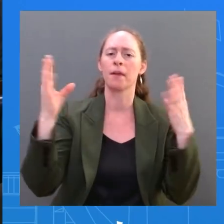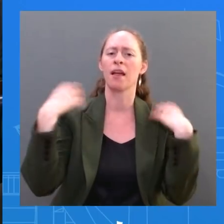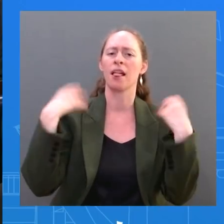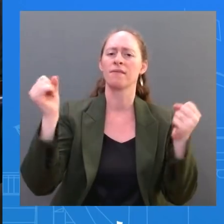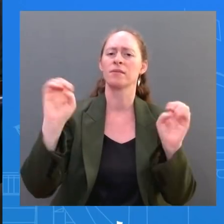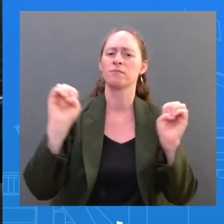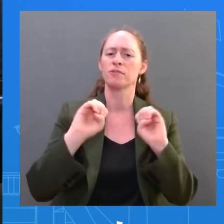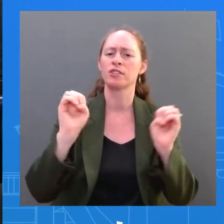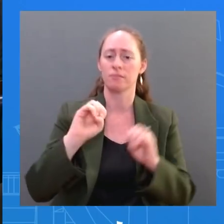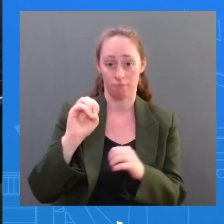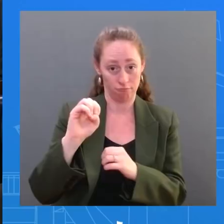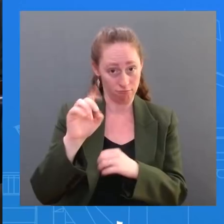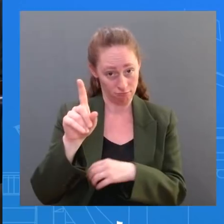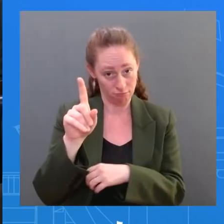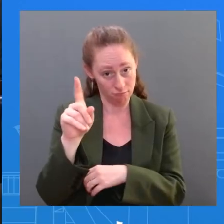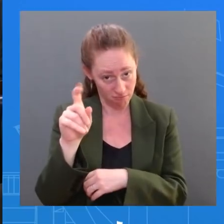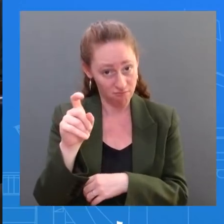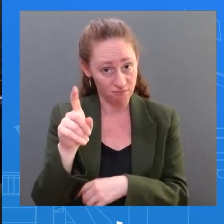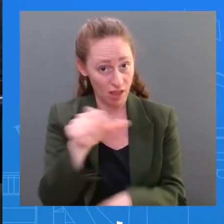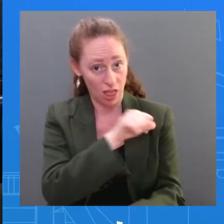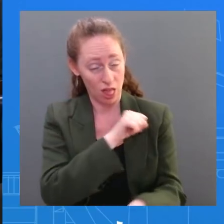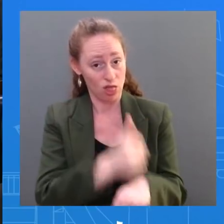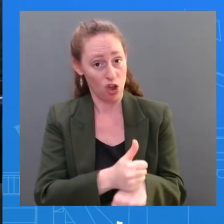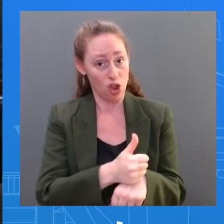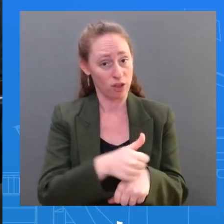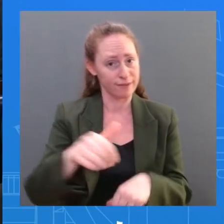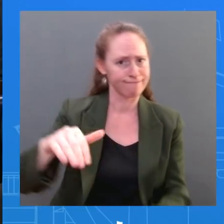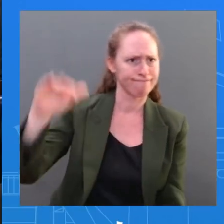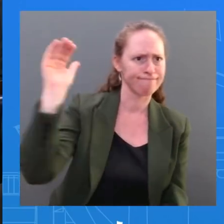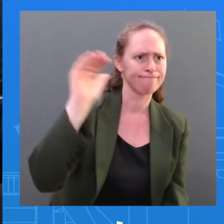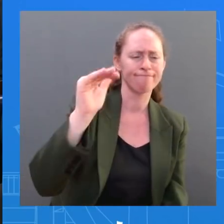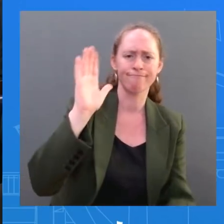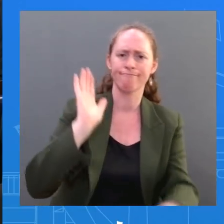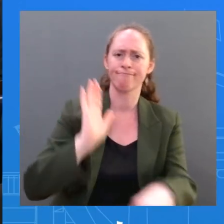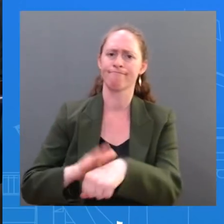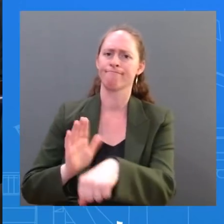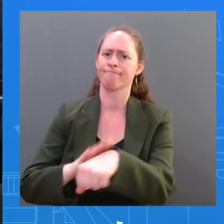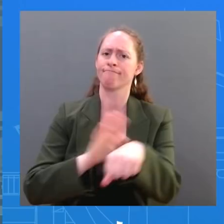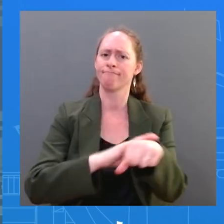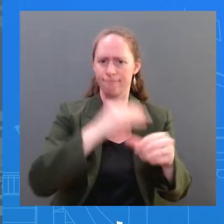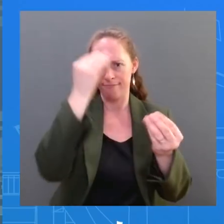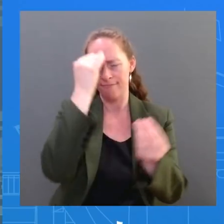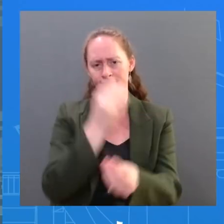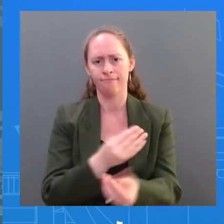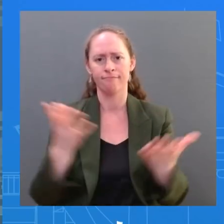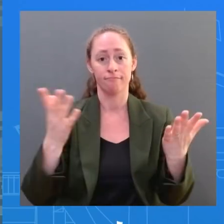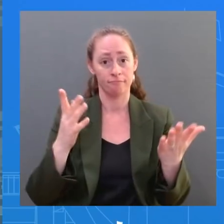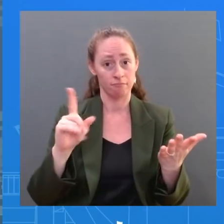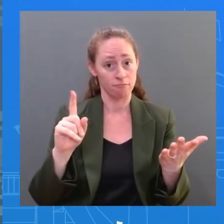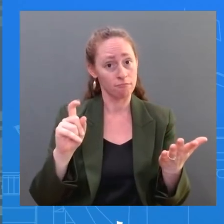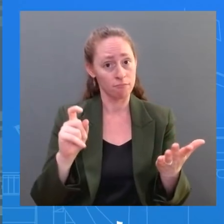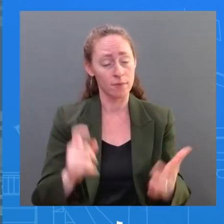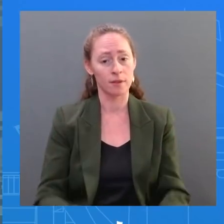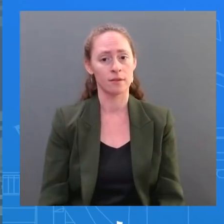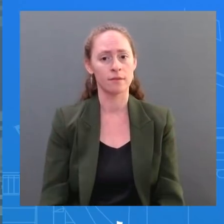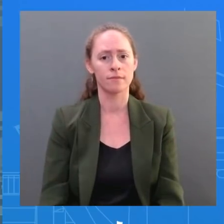to preserve broad access to abortion services? Ms. Klein: The Secretary of Health and Human Services